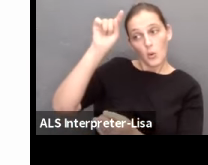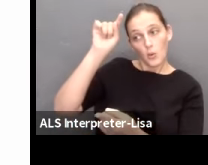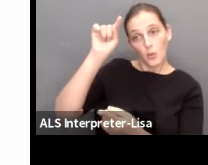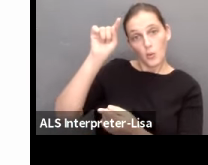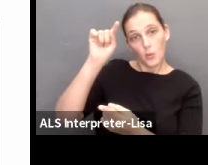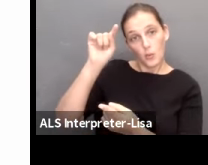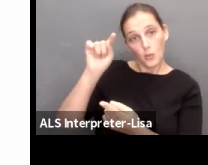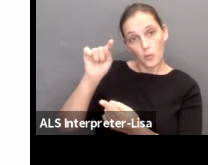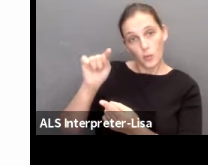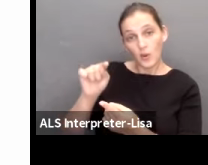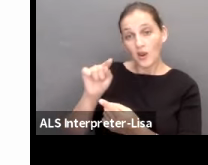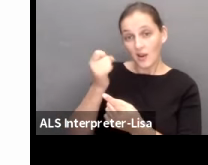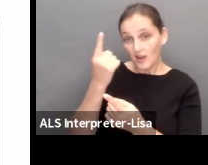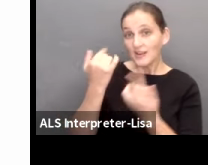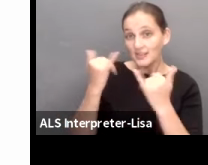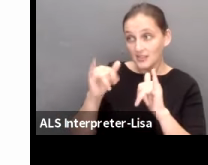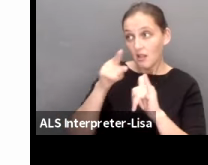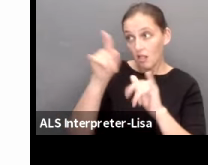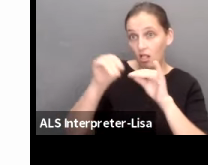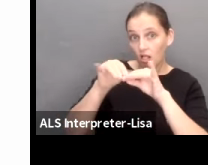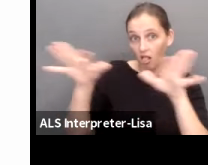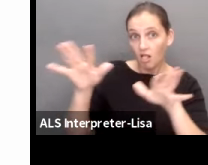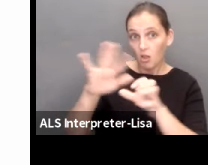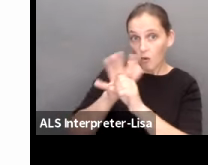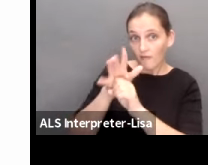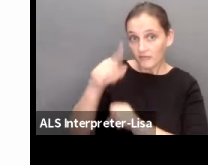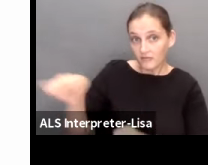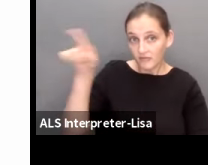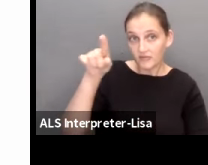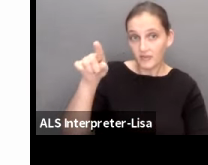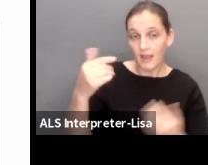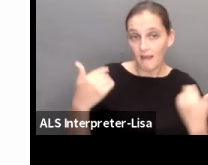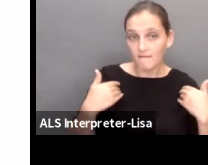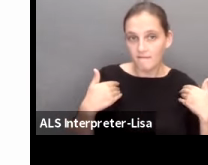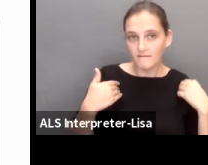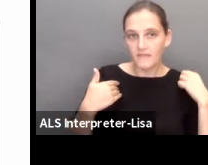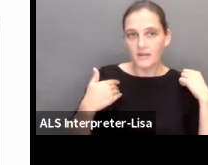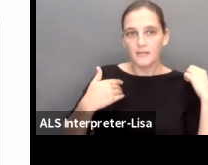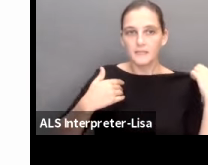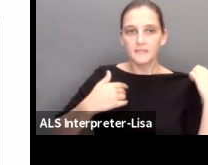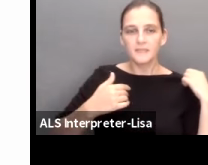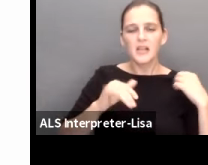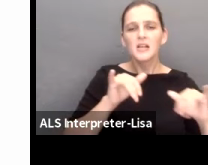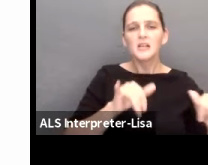of infection out there, so just like on the way up when we were at you know the 2000